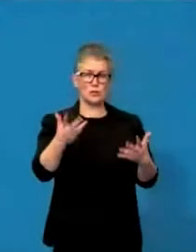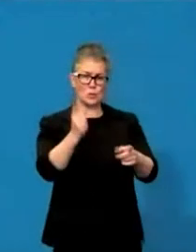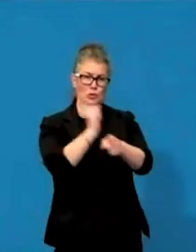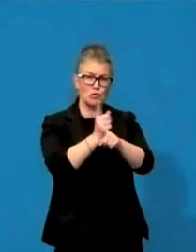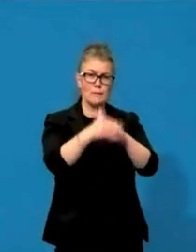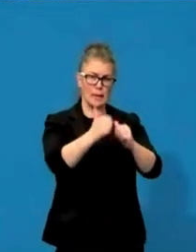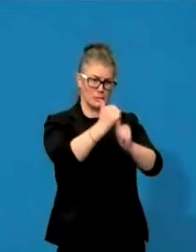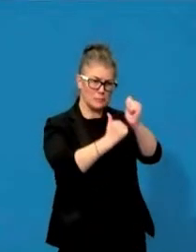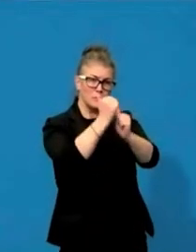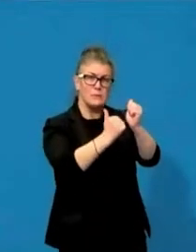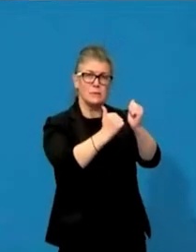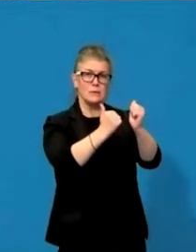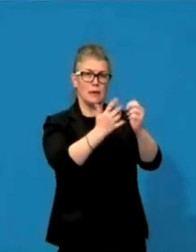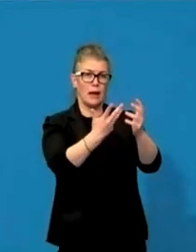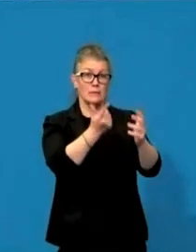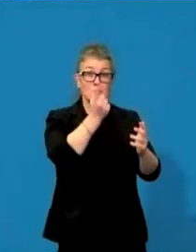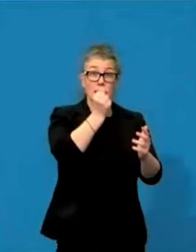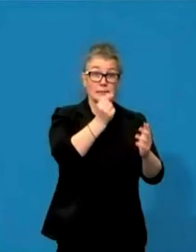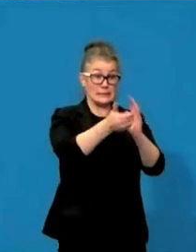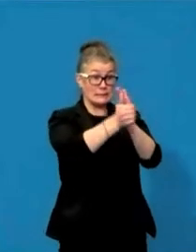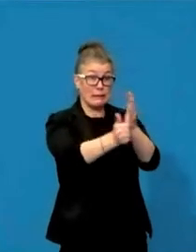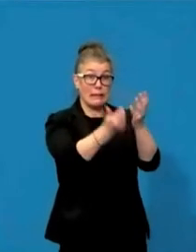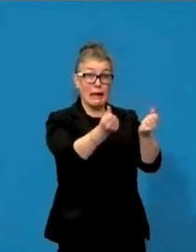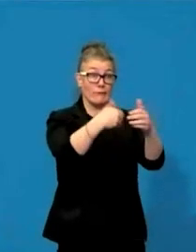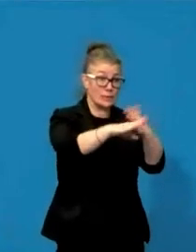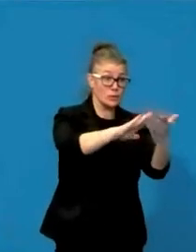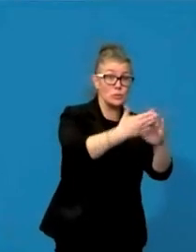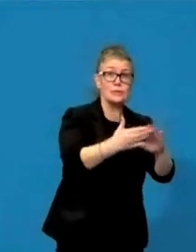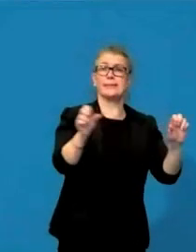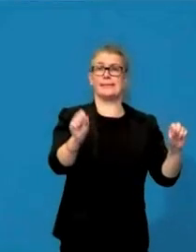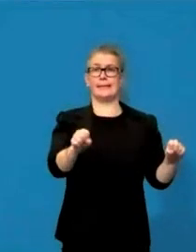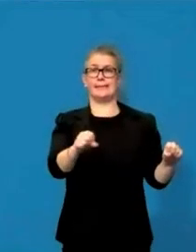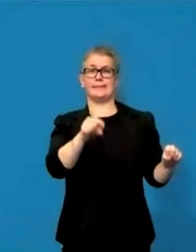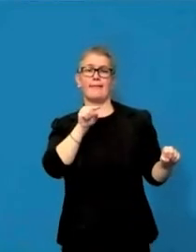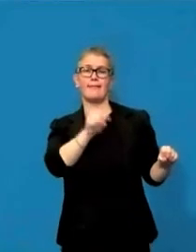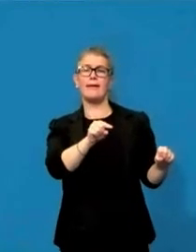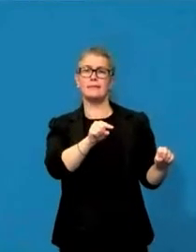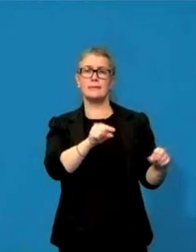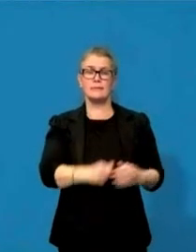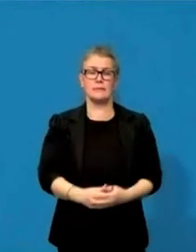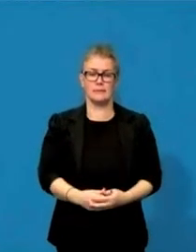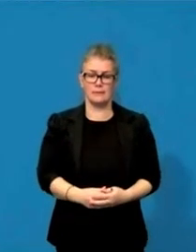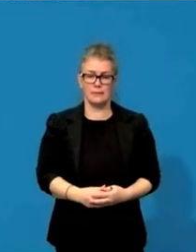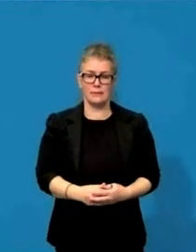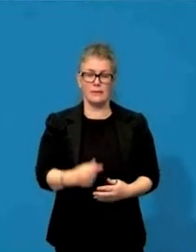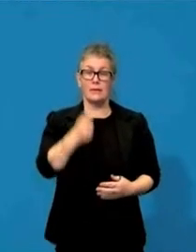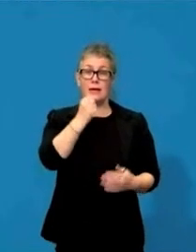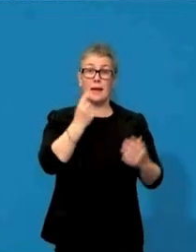within those communities like your own? Absolutely. Fitzroy, and I imagine Halls Creek and a lot of these remote places are in exactly the